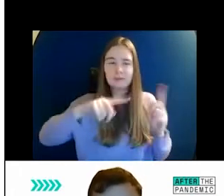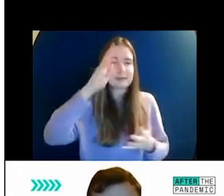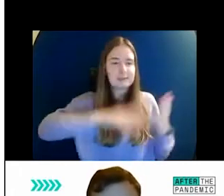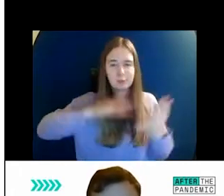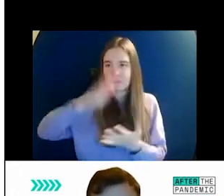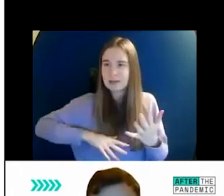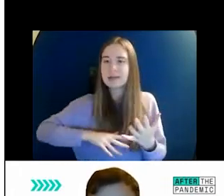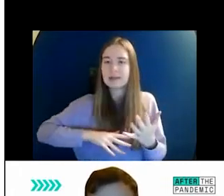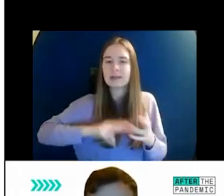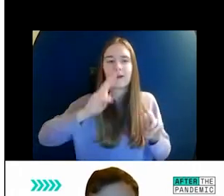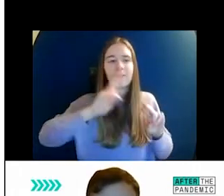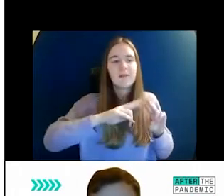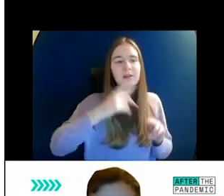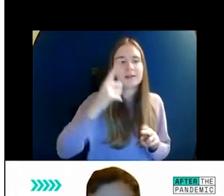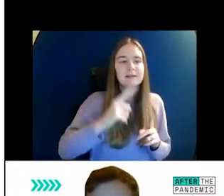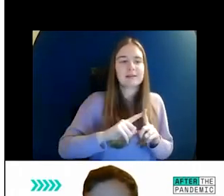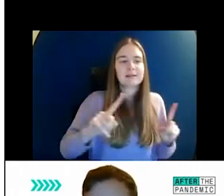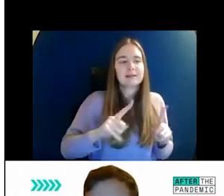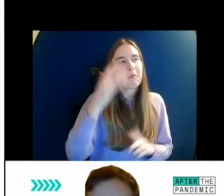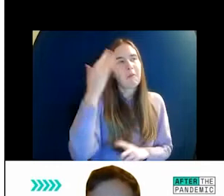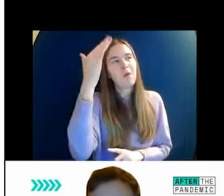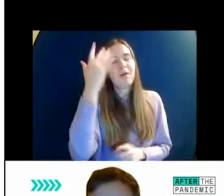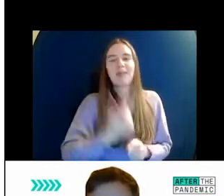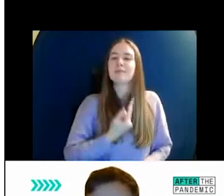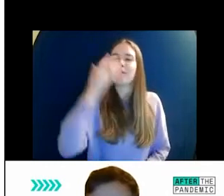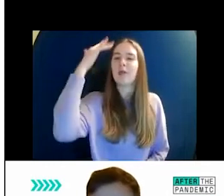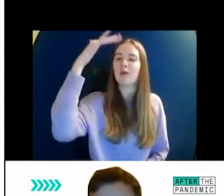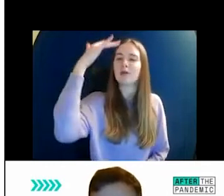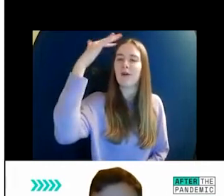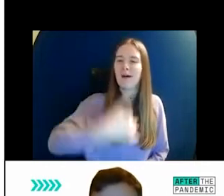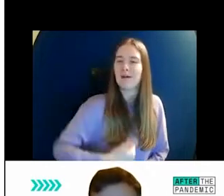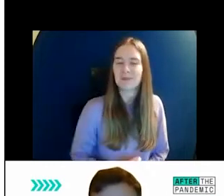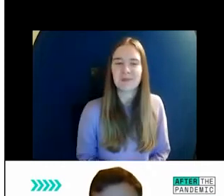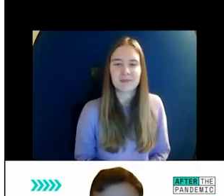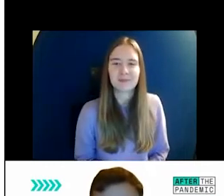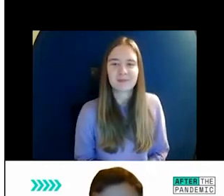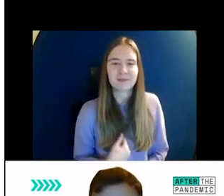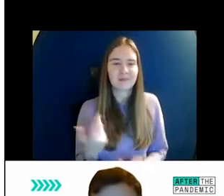as Fergus calls himself a decommissioned philosopher, through to poets, environmental consultants,